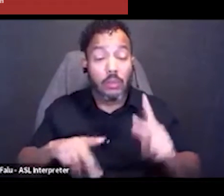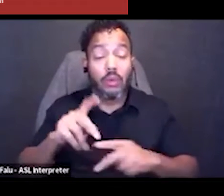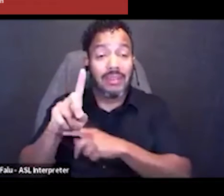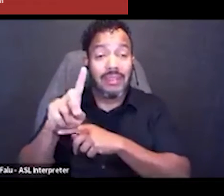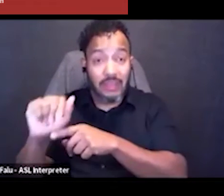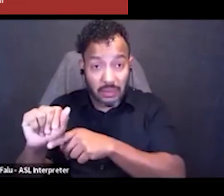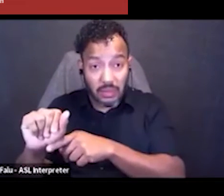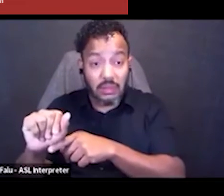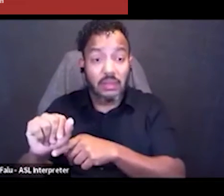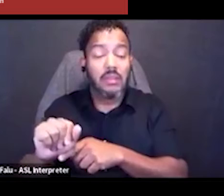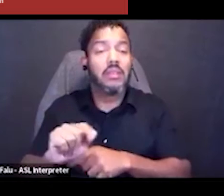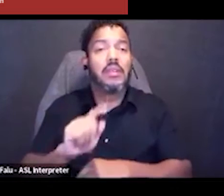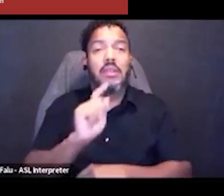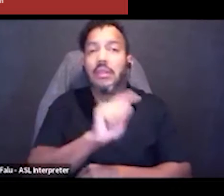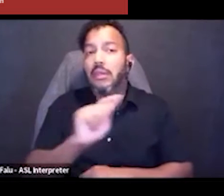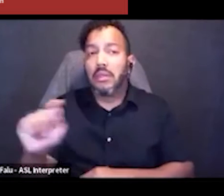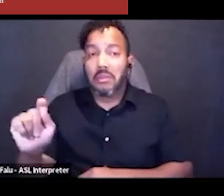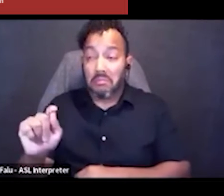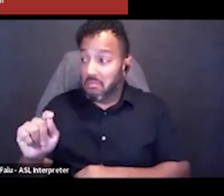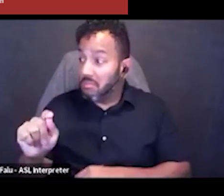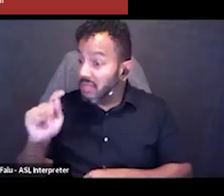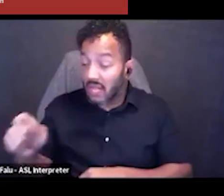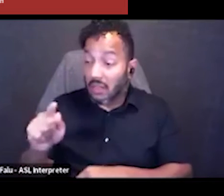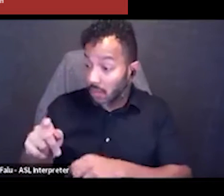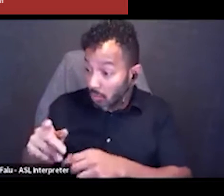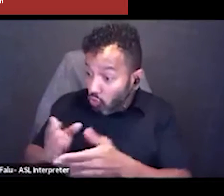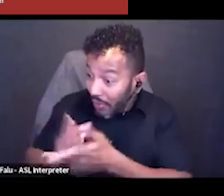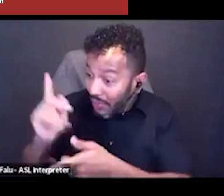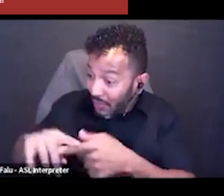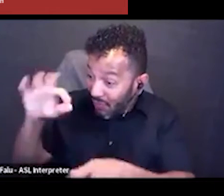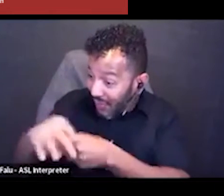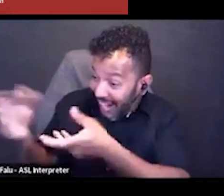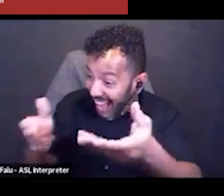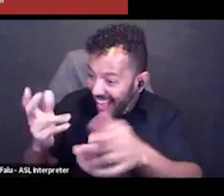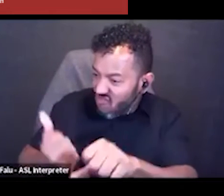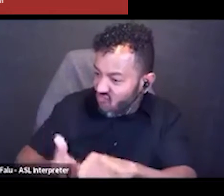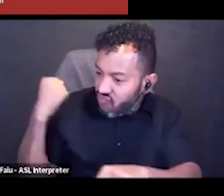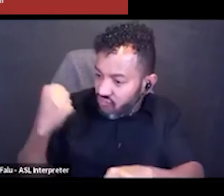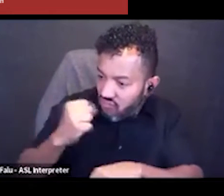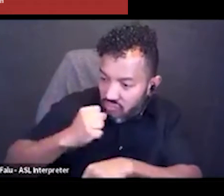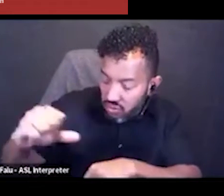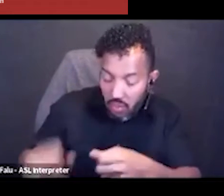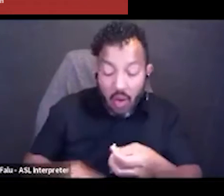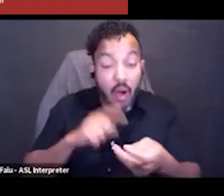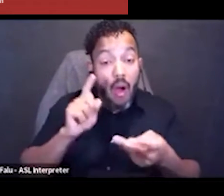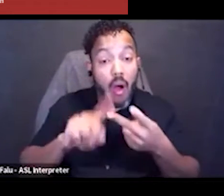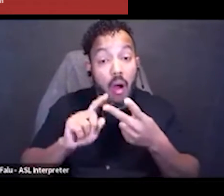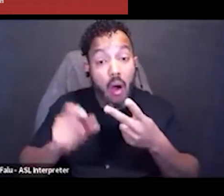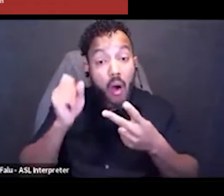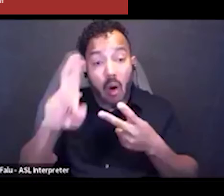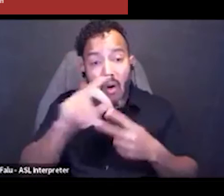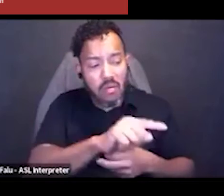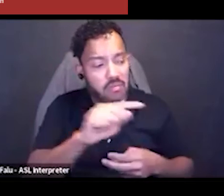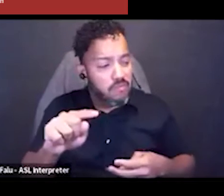and denied their right to vote either through existing law or other aspects of voter suppression.